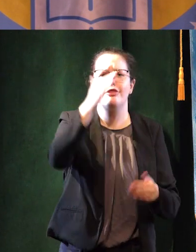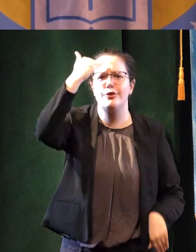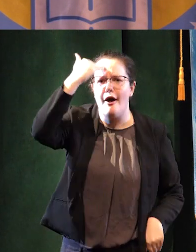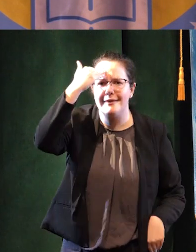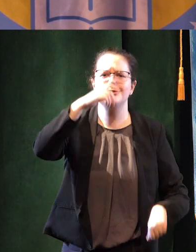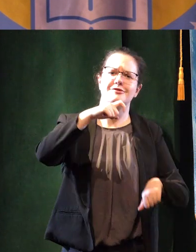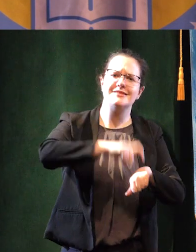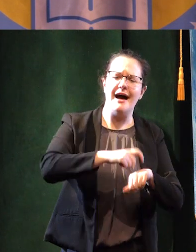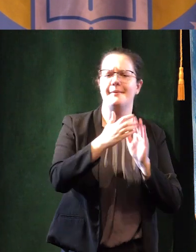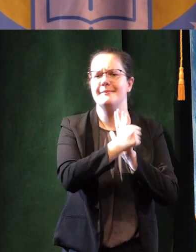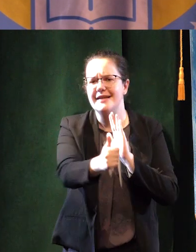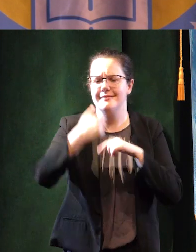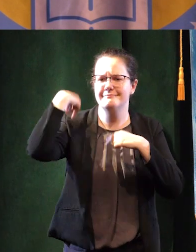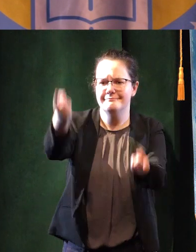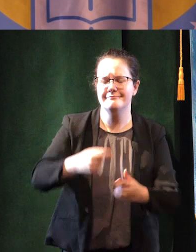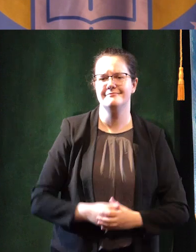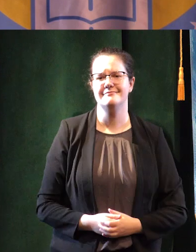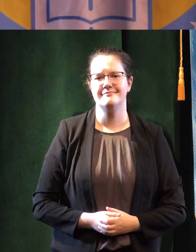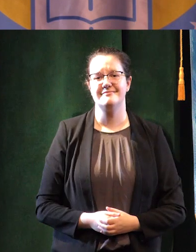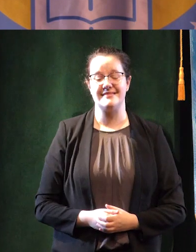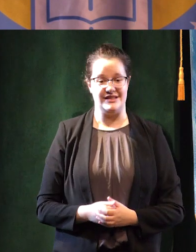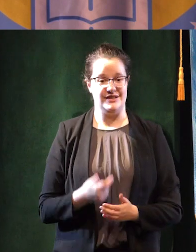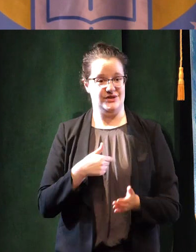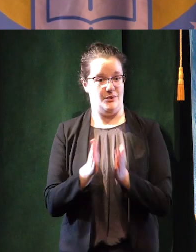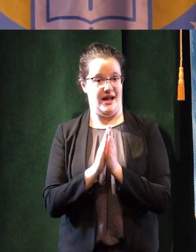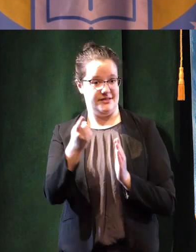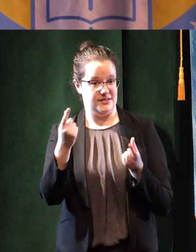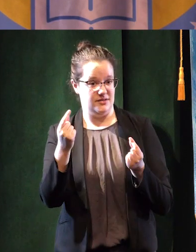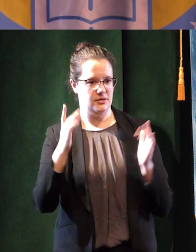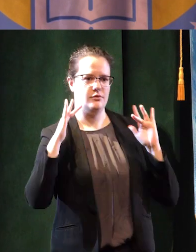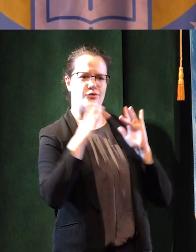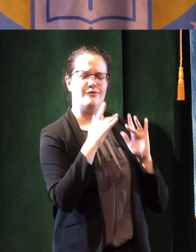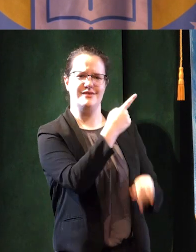their time and their talent I ask that you reach out to them as well